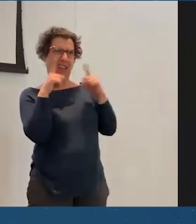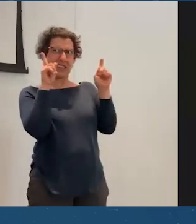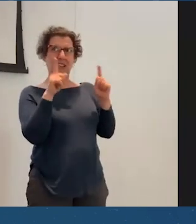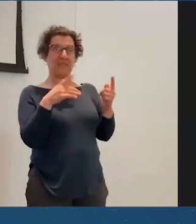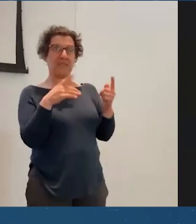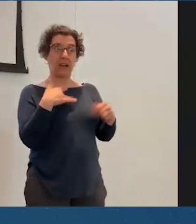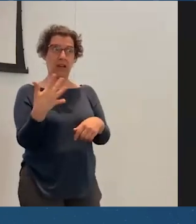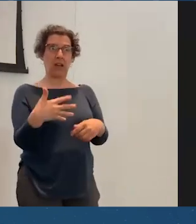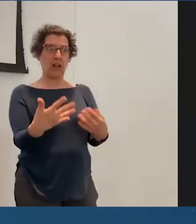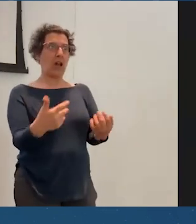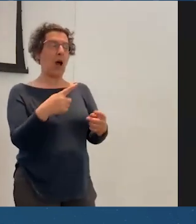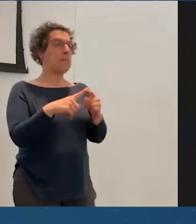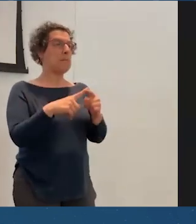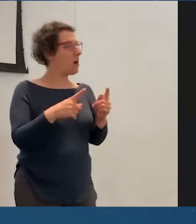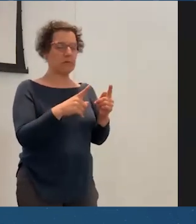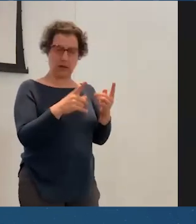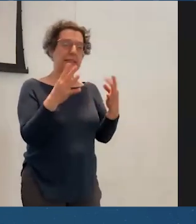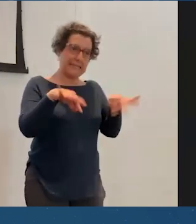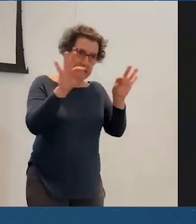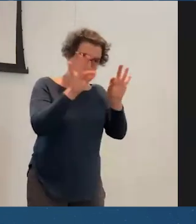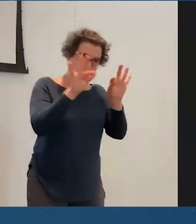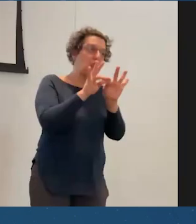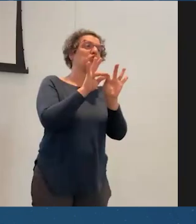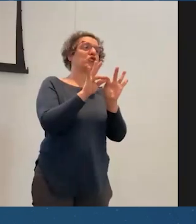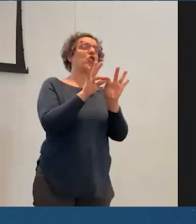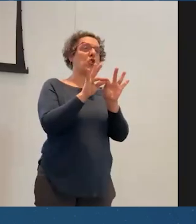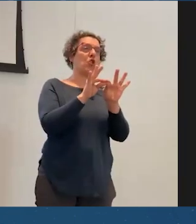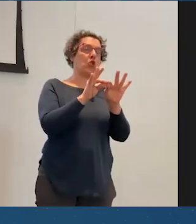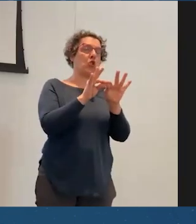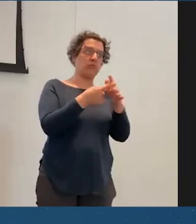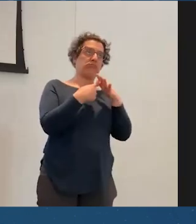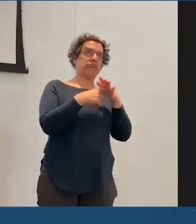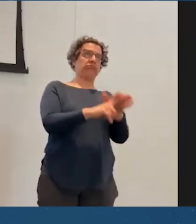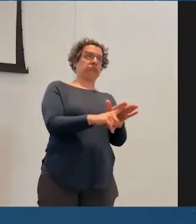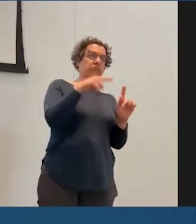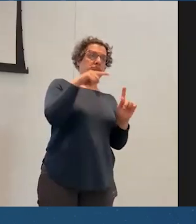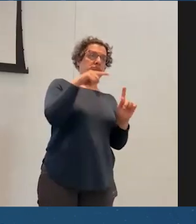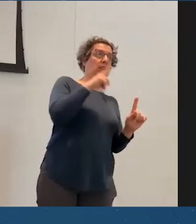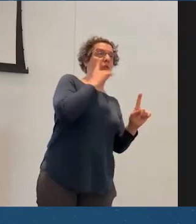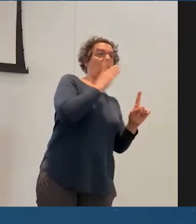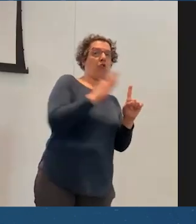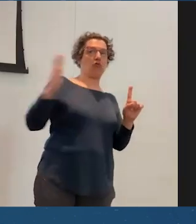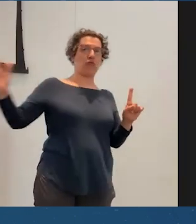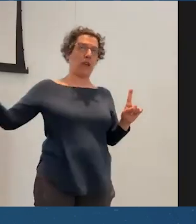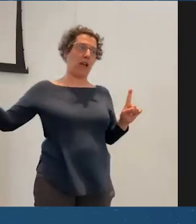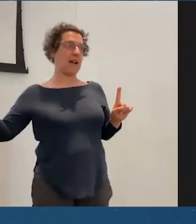But it's an essential space to start for the rest of the agenda.